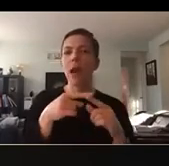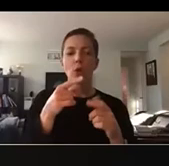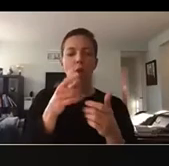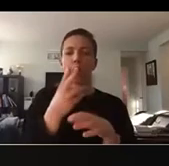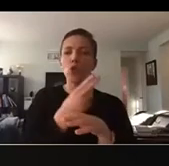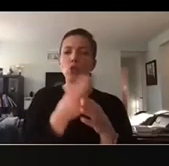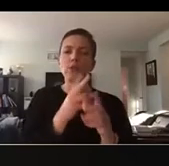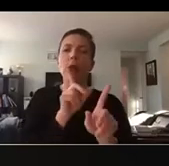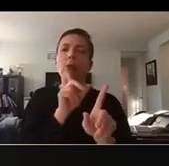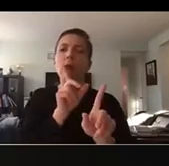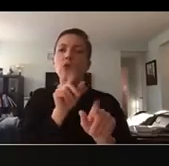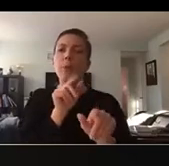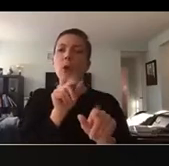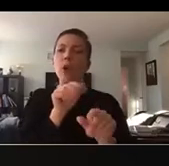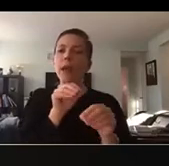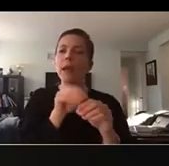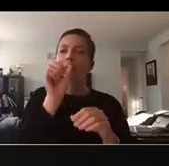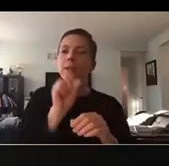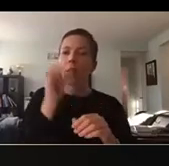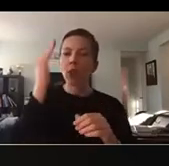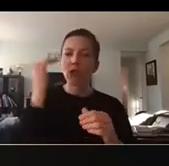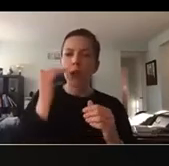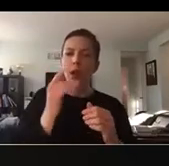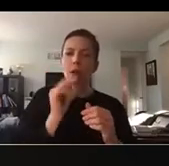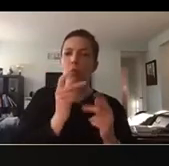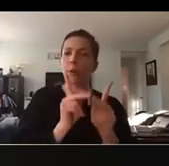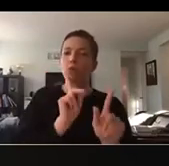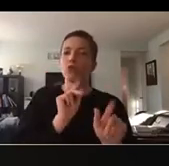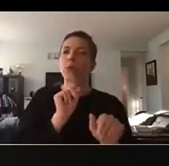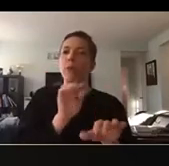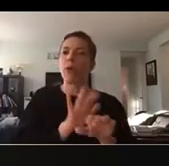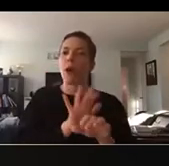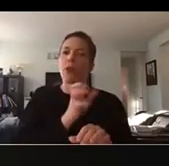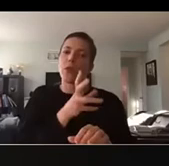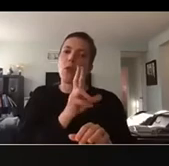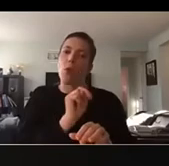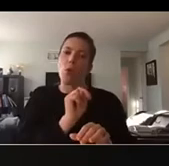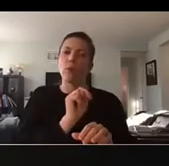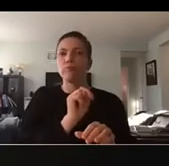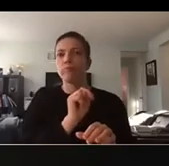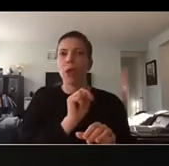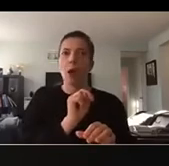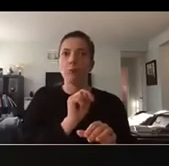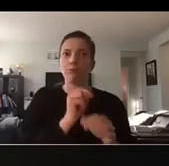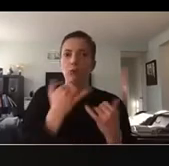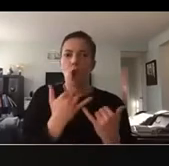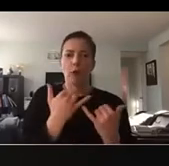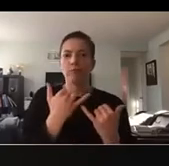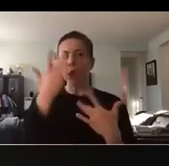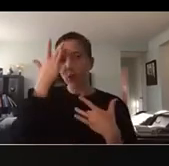you mentioned examples of using reporting in South Korea, the way that people report Mmm.